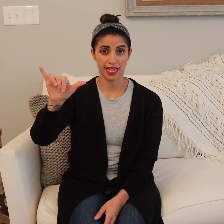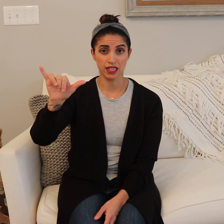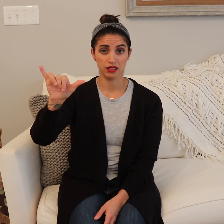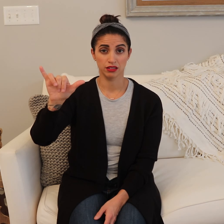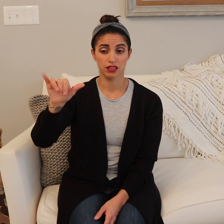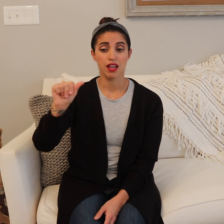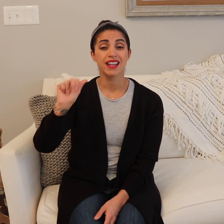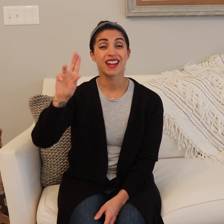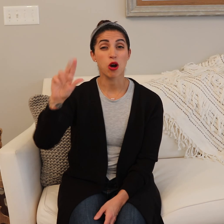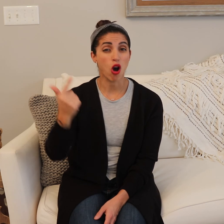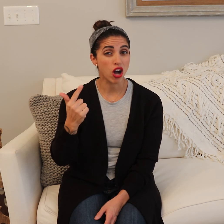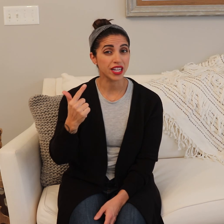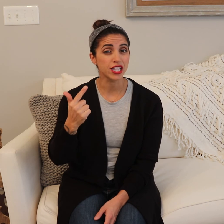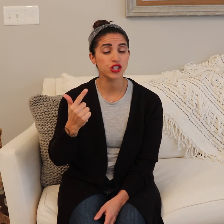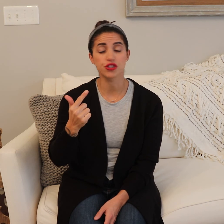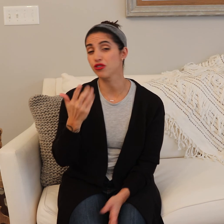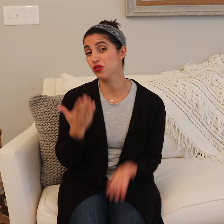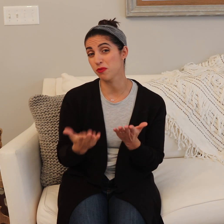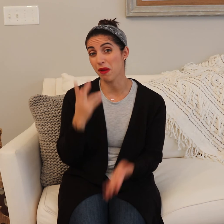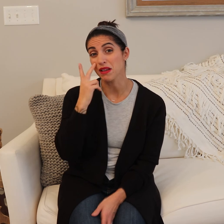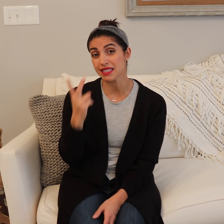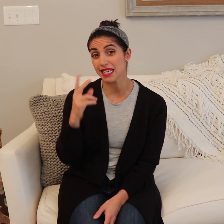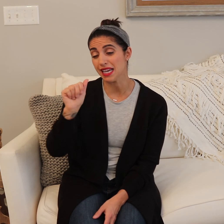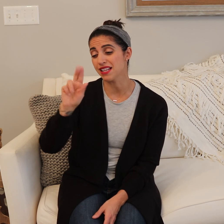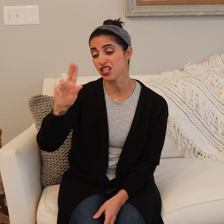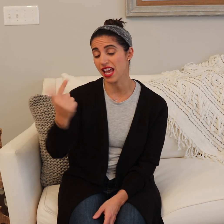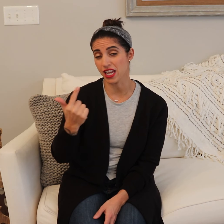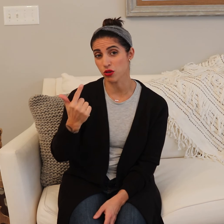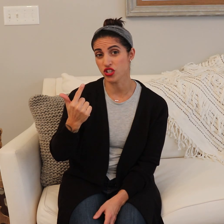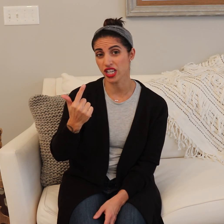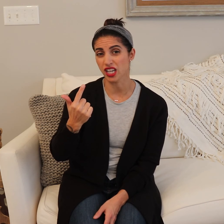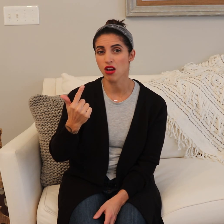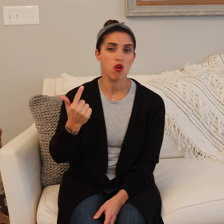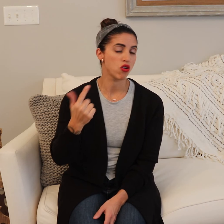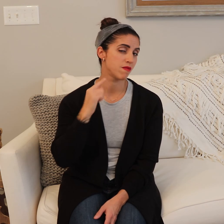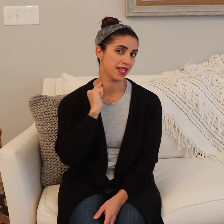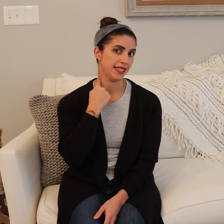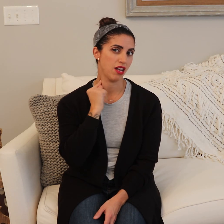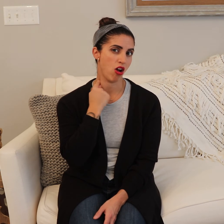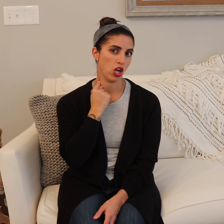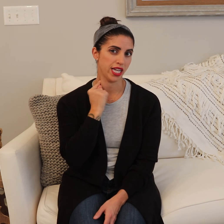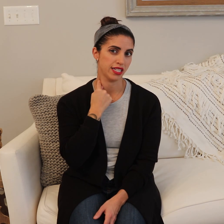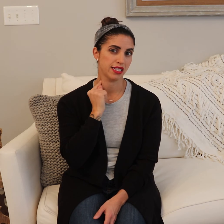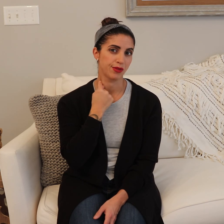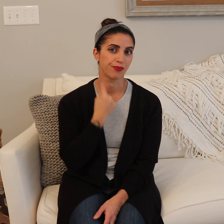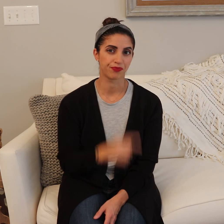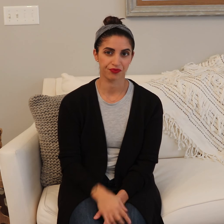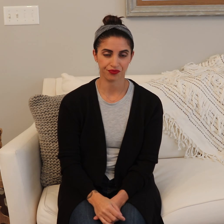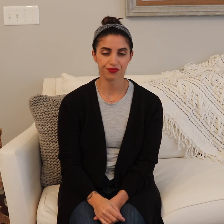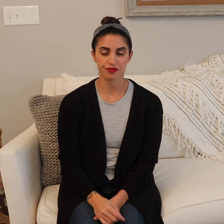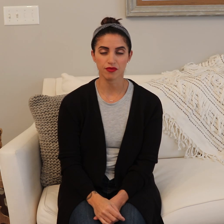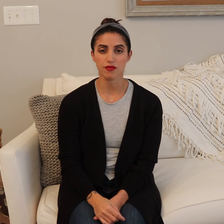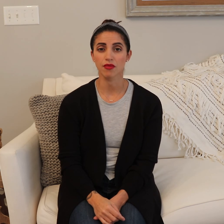Now August, you may see as A-U-G, but you might see it AUGUST